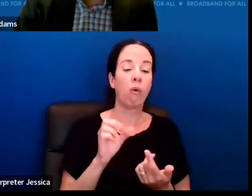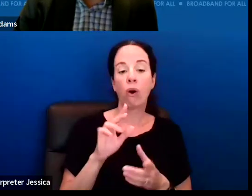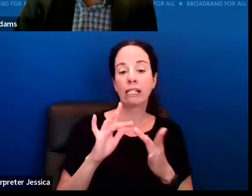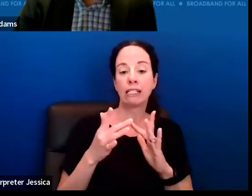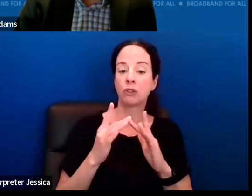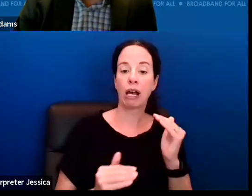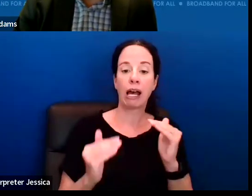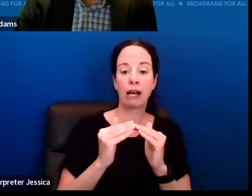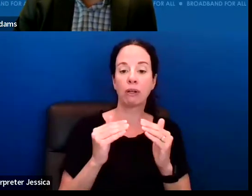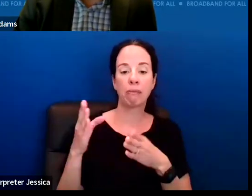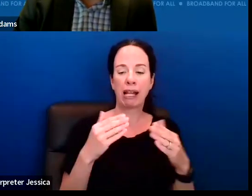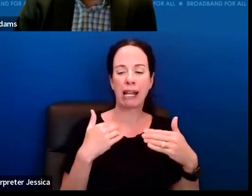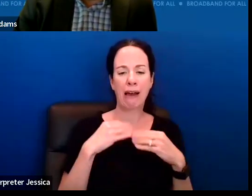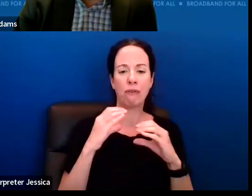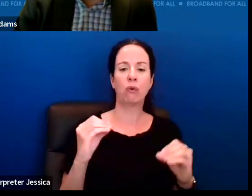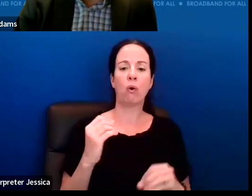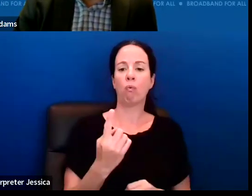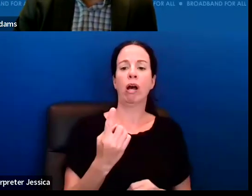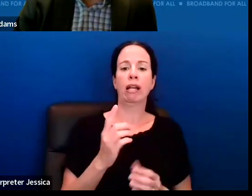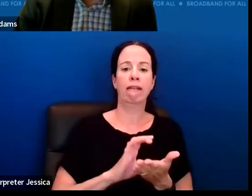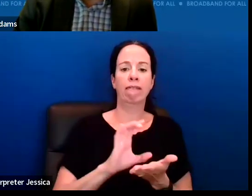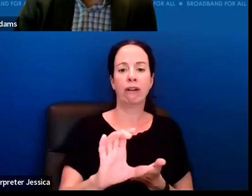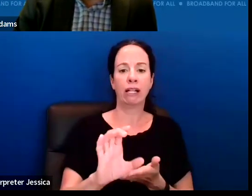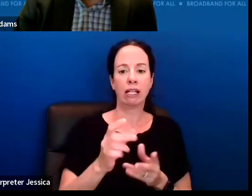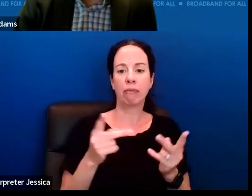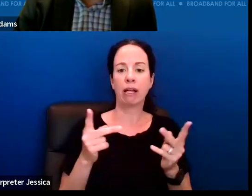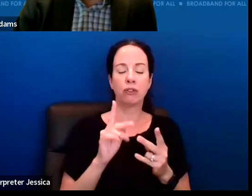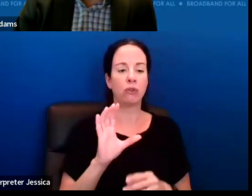funding source that's going to get this done. There's no single entity that's going to close